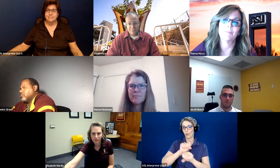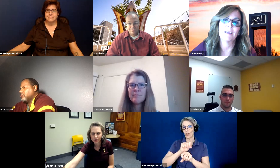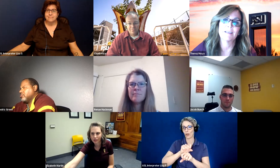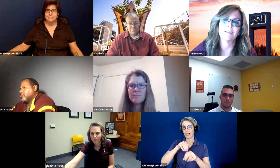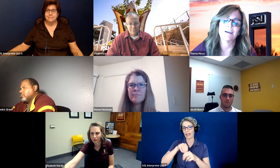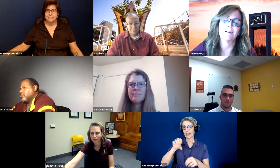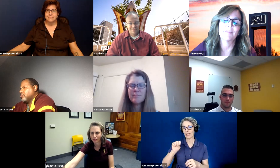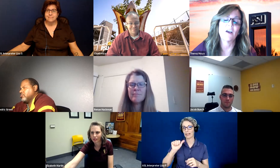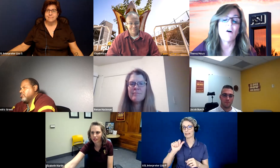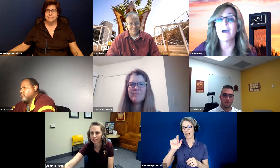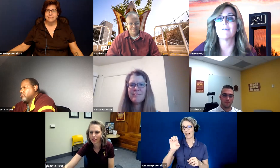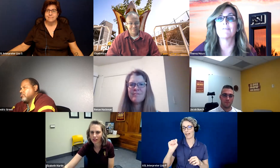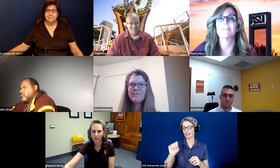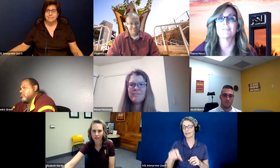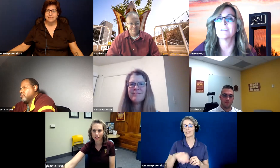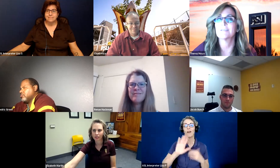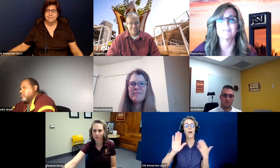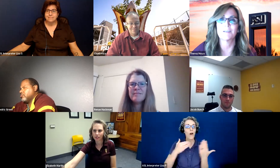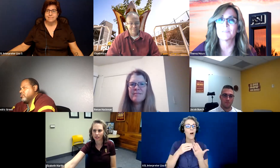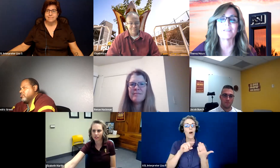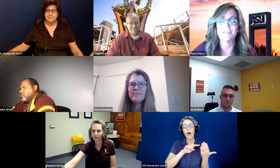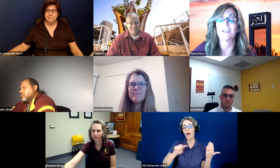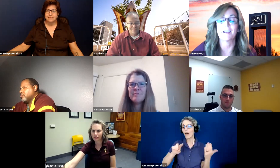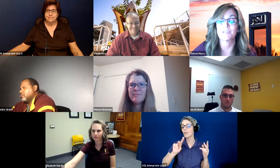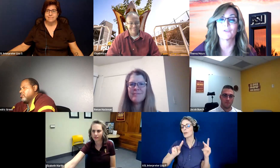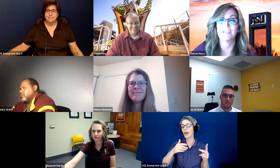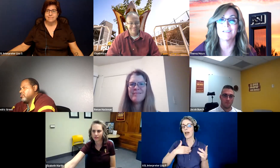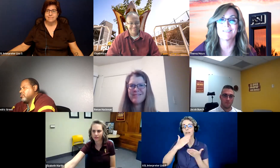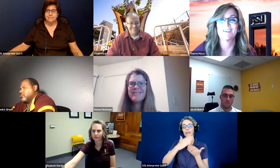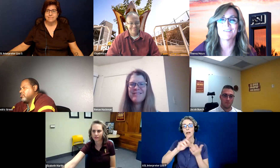and they all have some specific expertise.